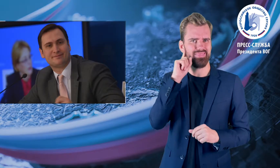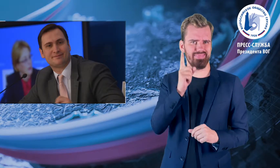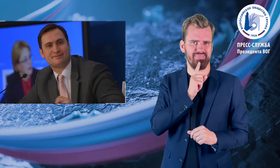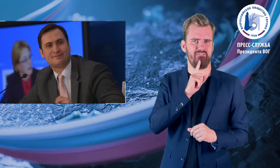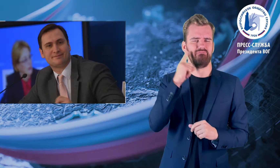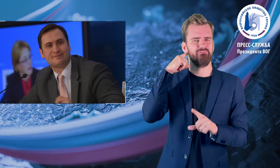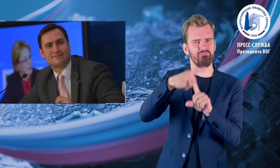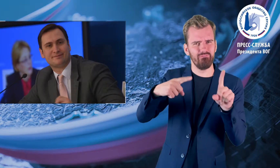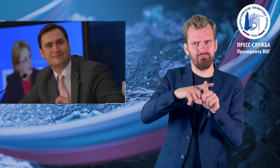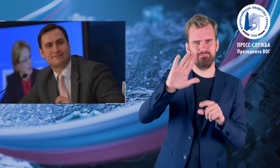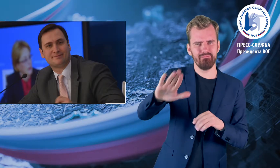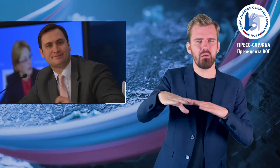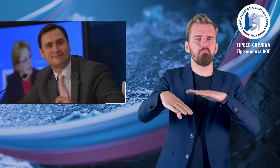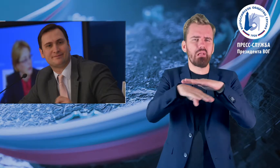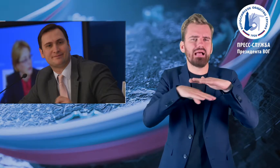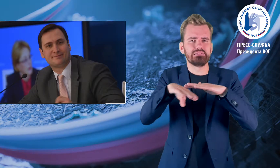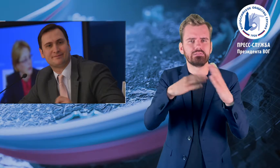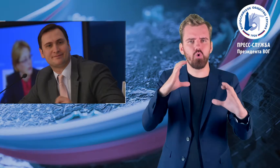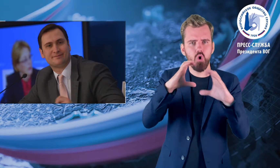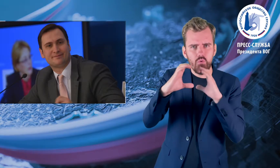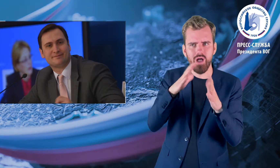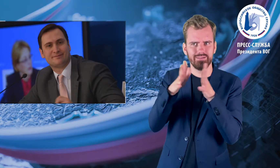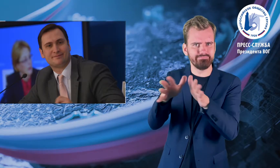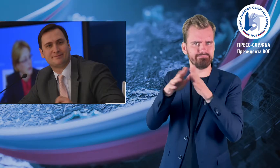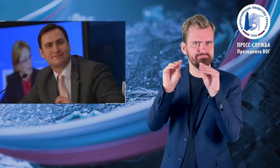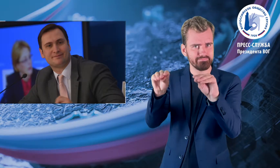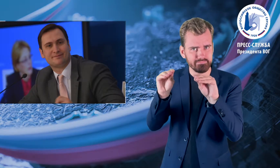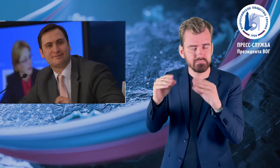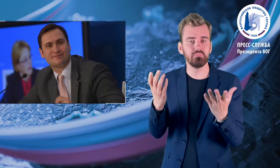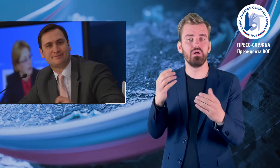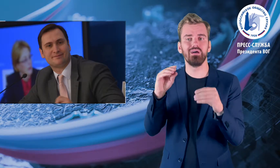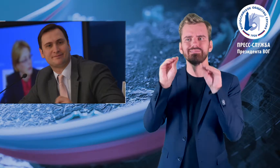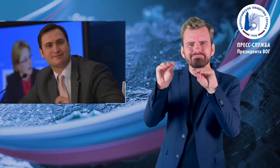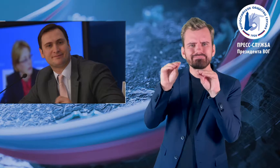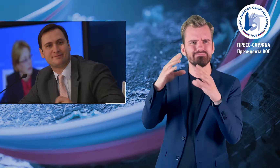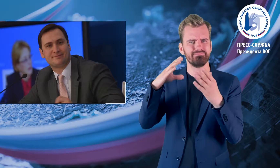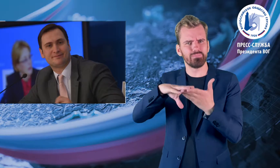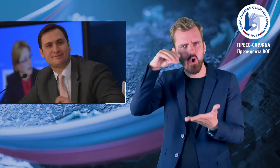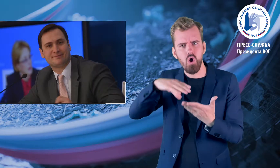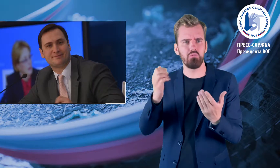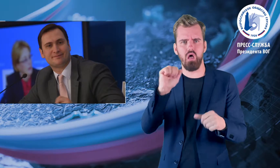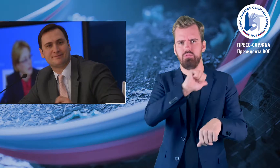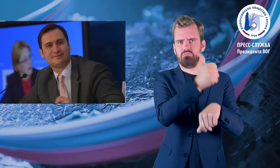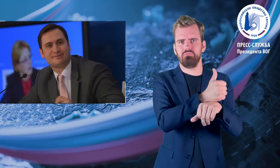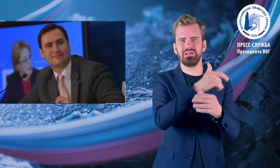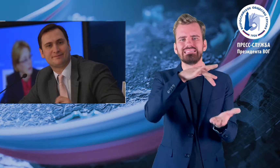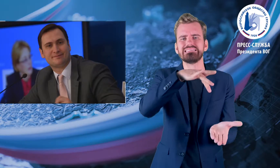on the basis of specially created resource centers or